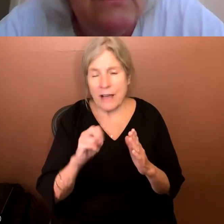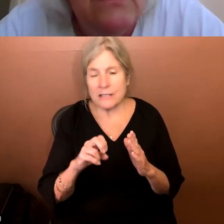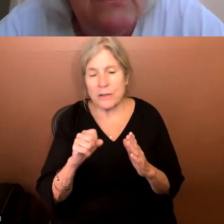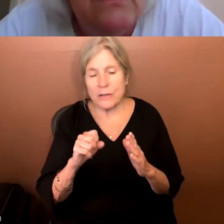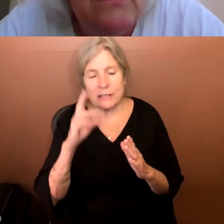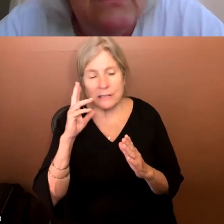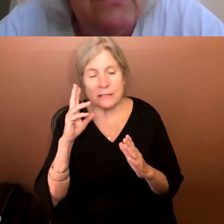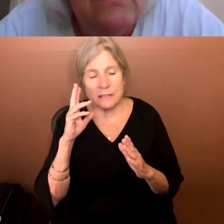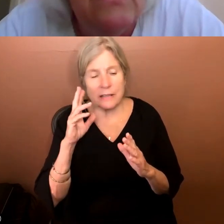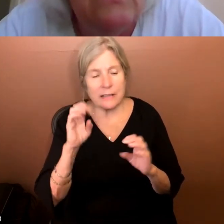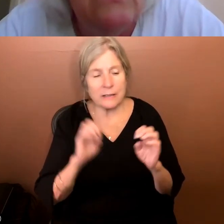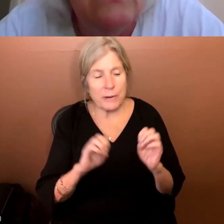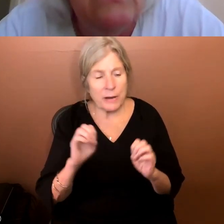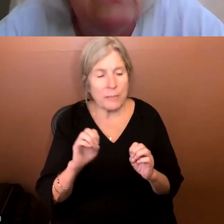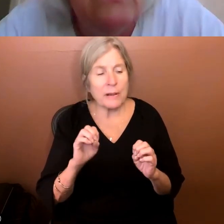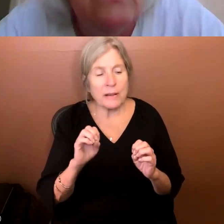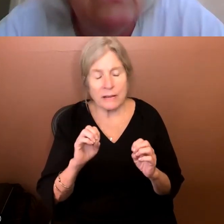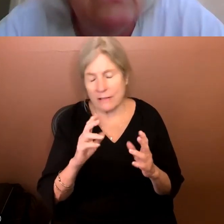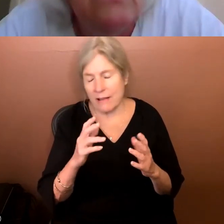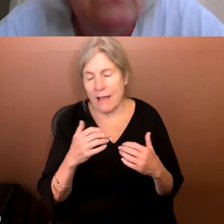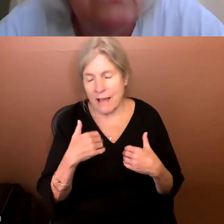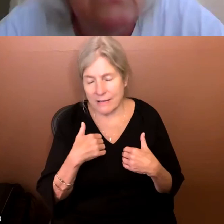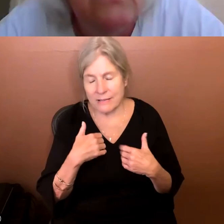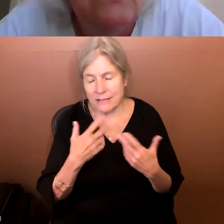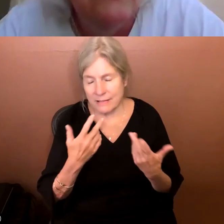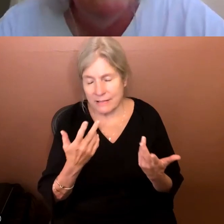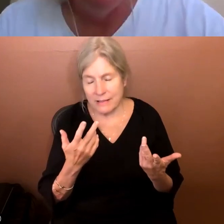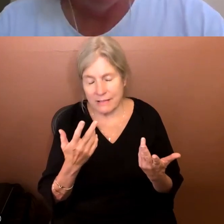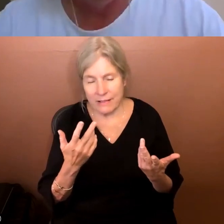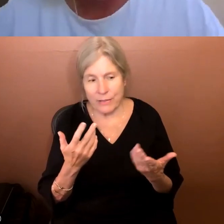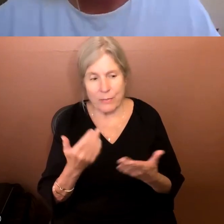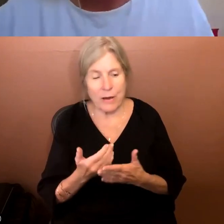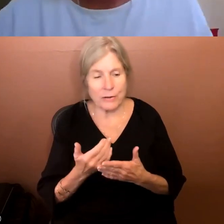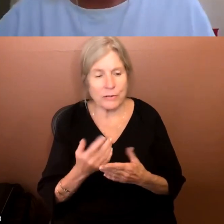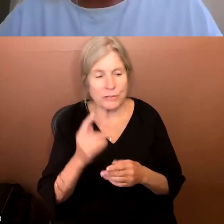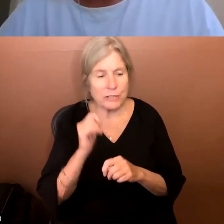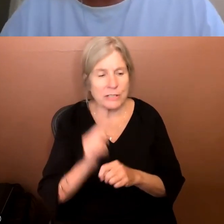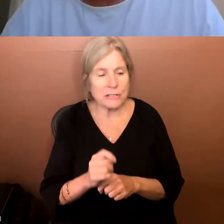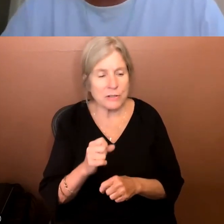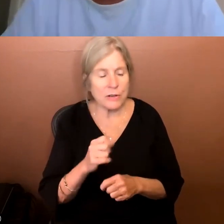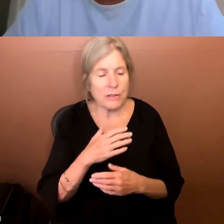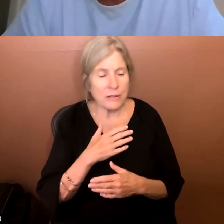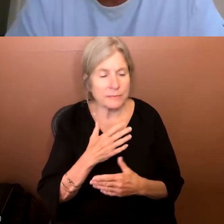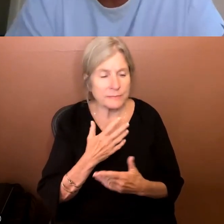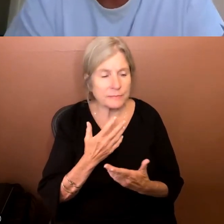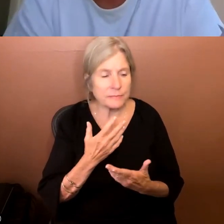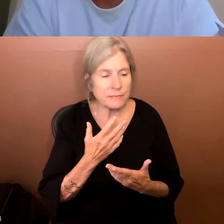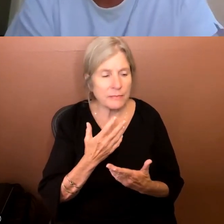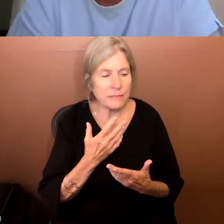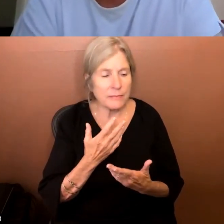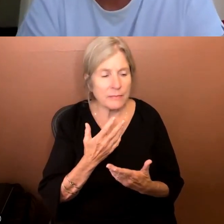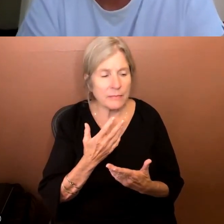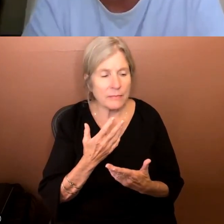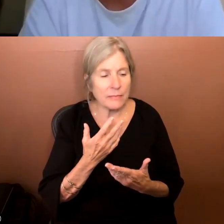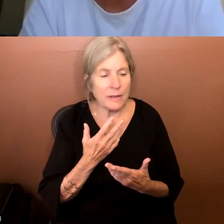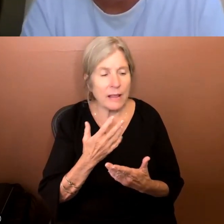cognition. Our body is e a device that is very well delved